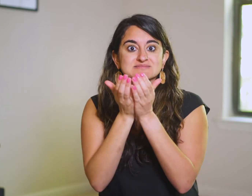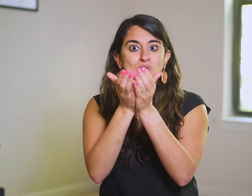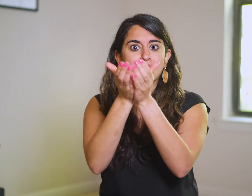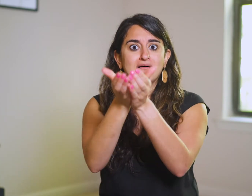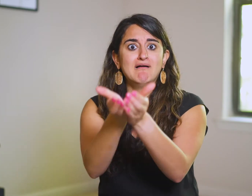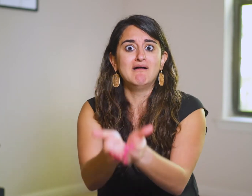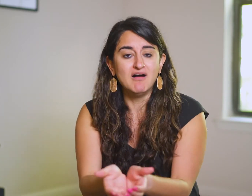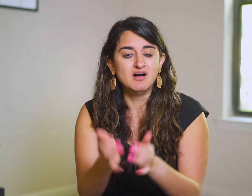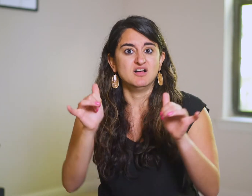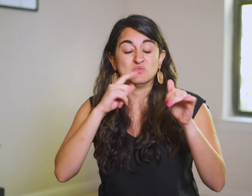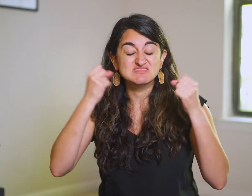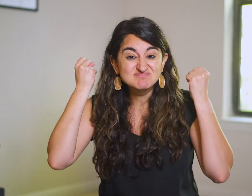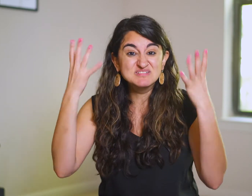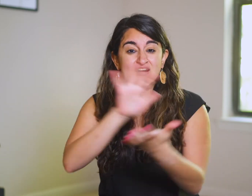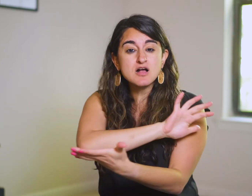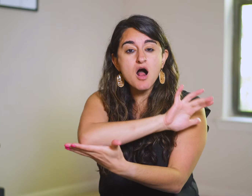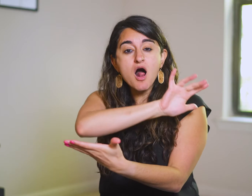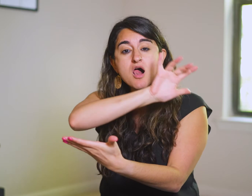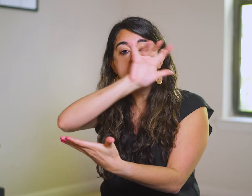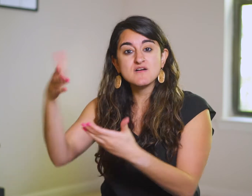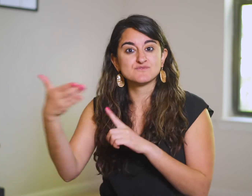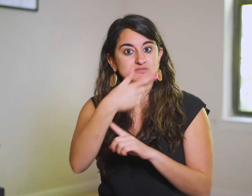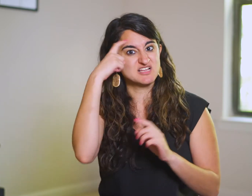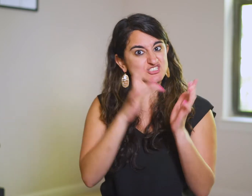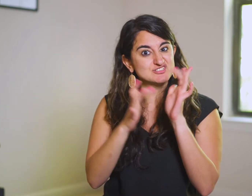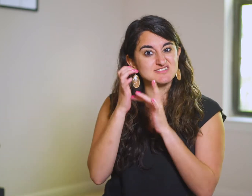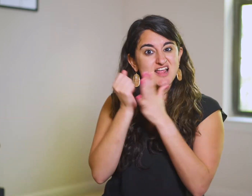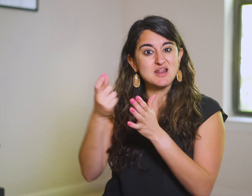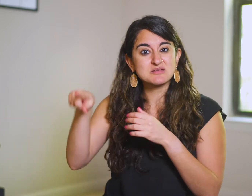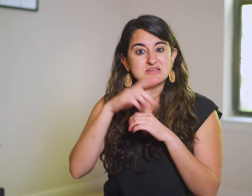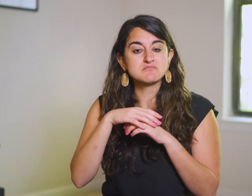and the boats are sinking.